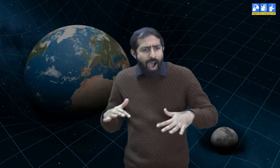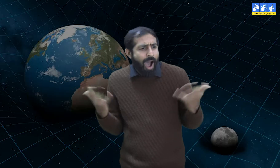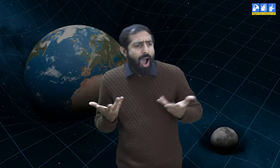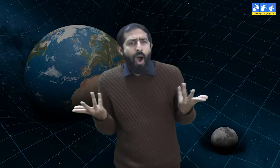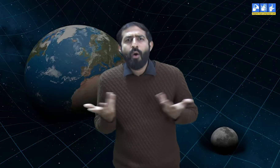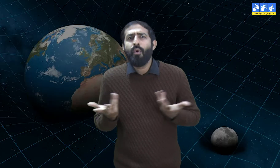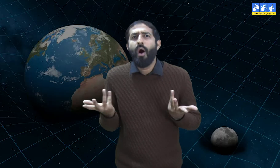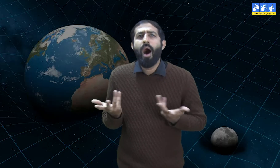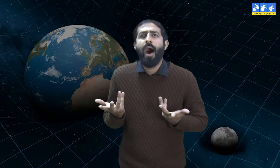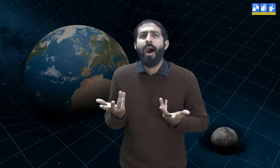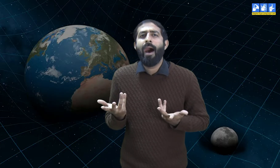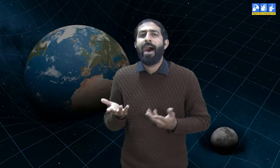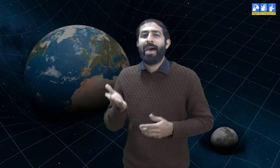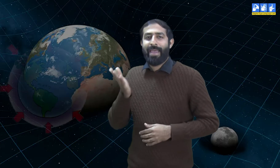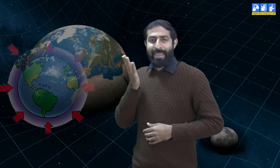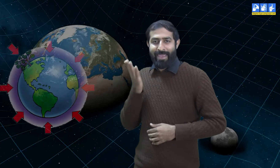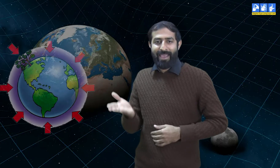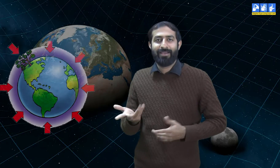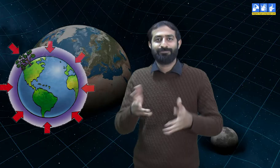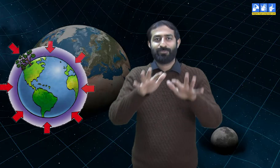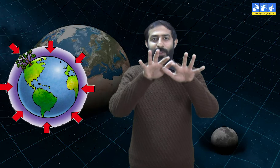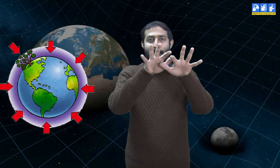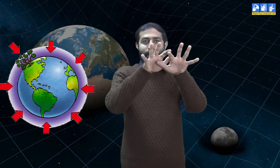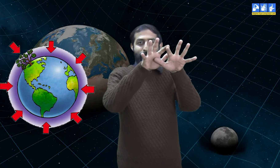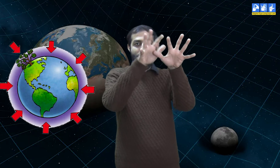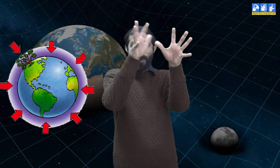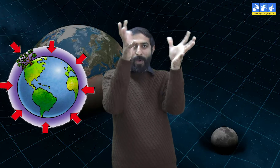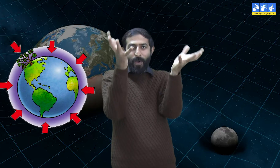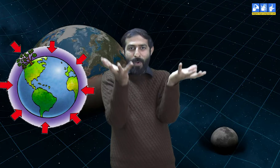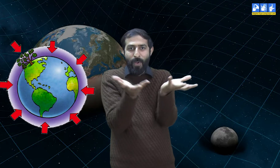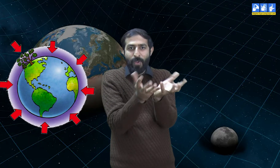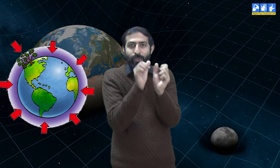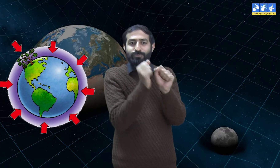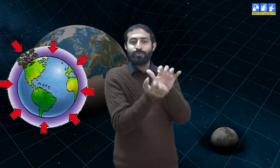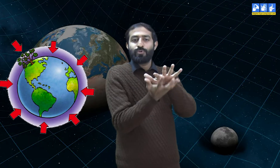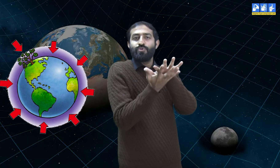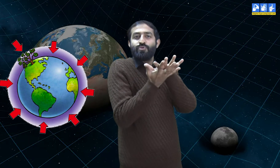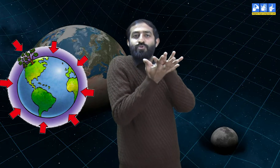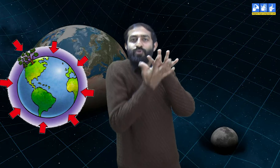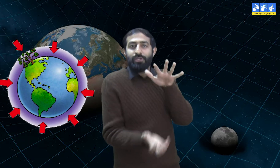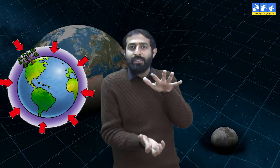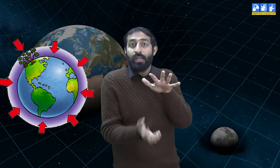Because there is a gravitational force.